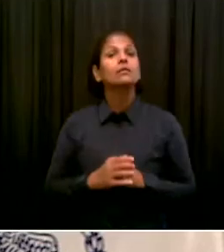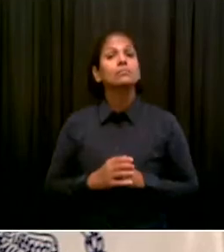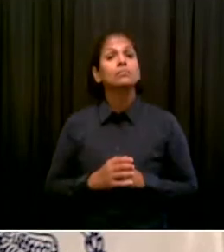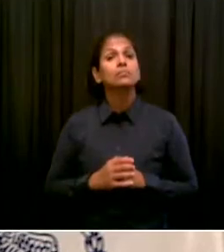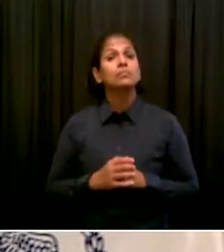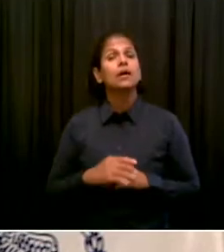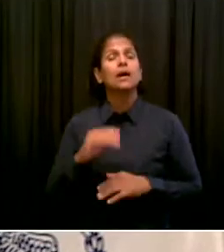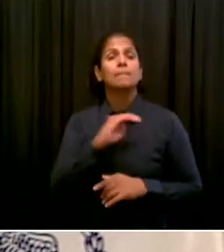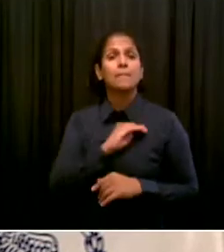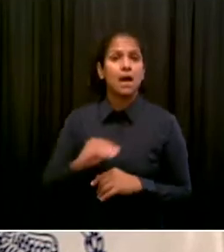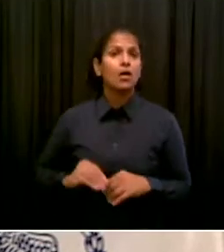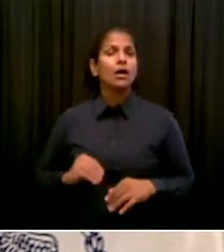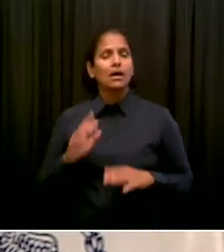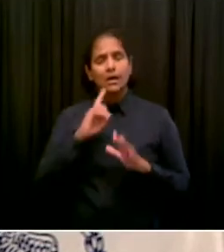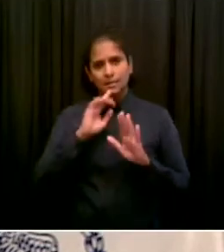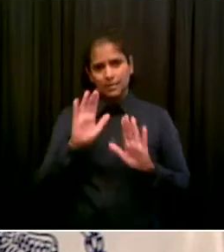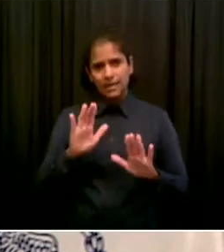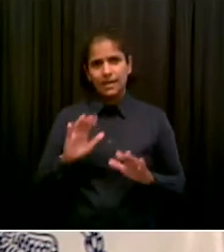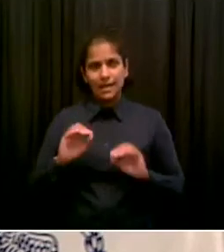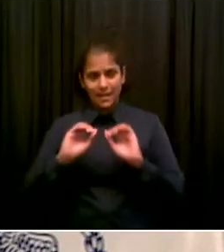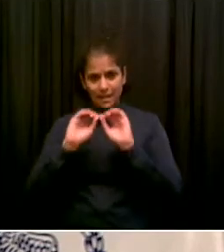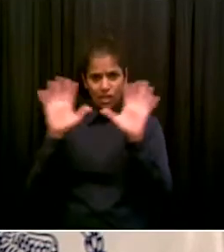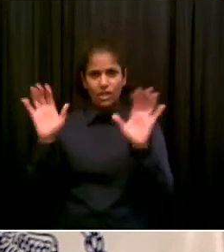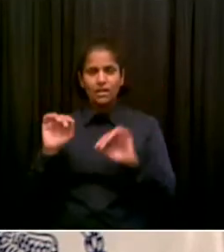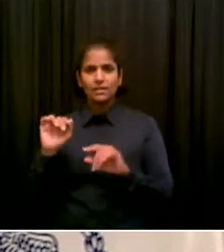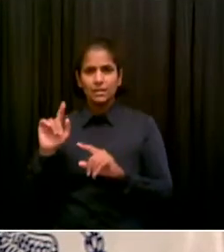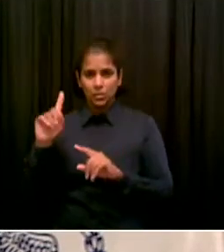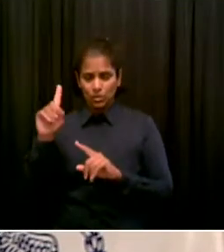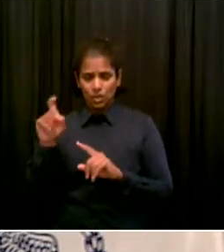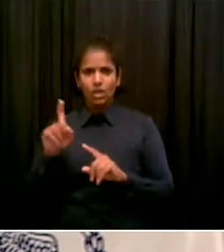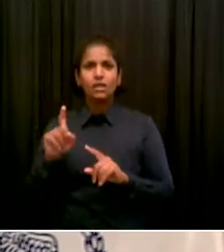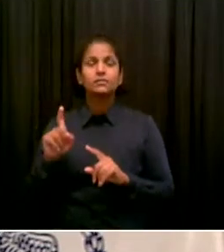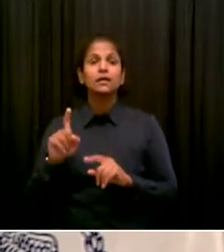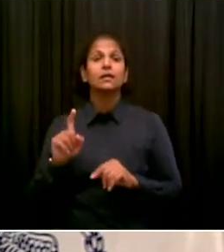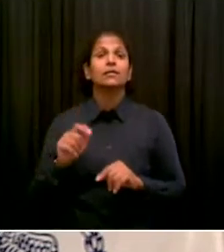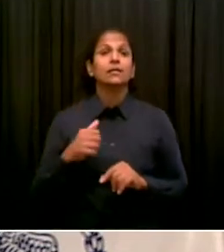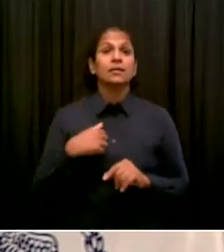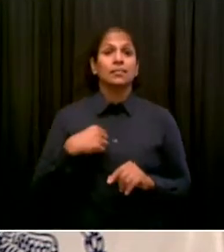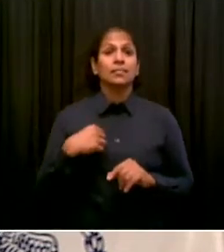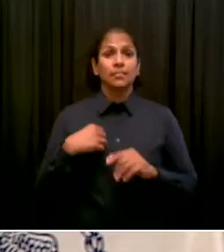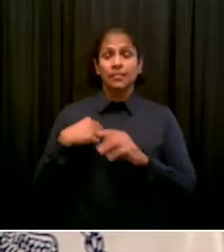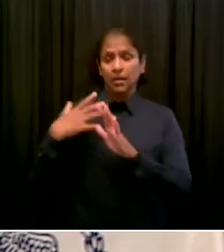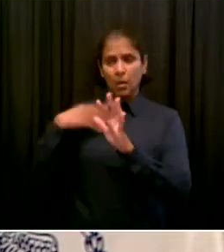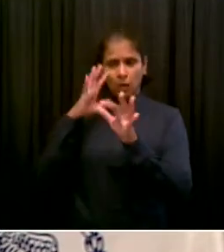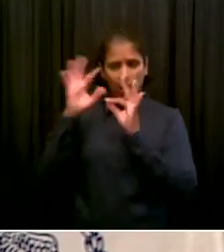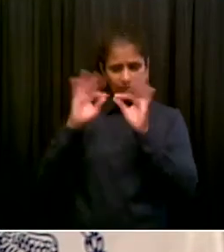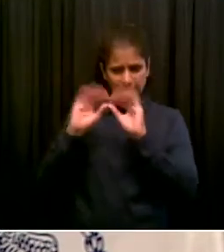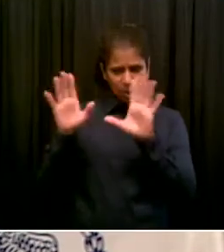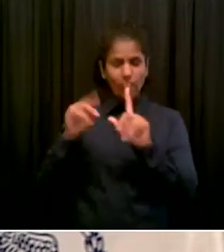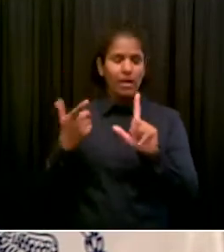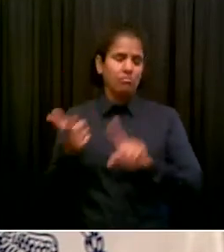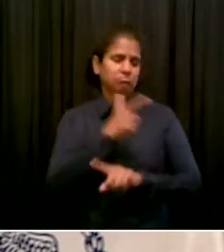HENRY, VERY PROFOUNDLY